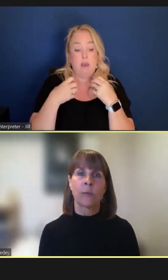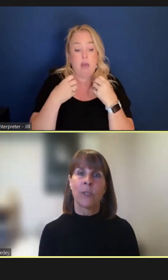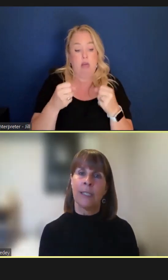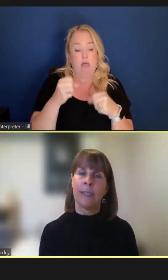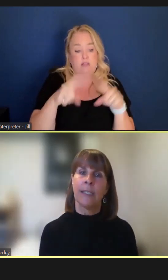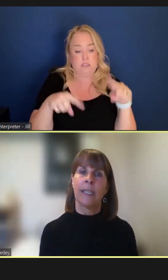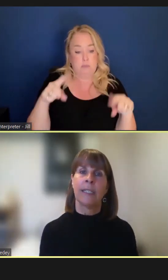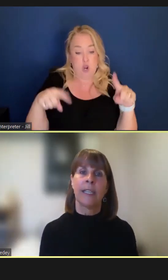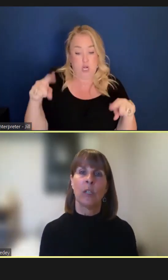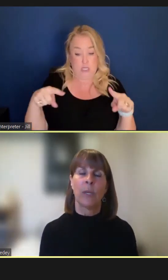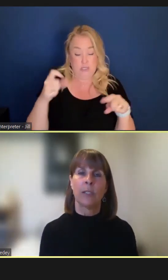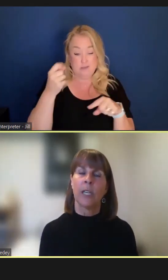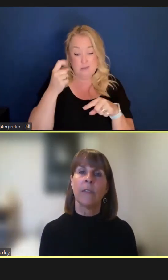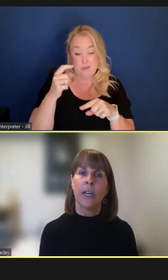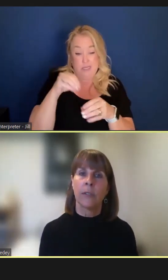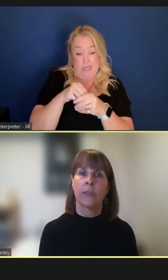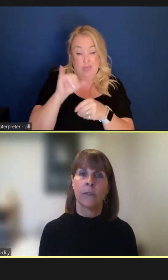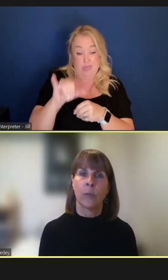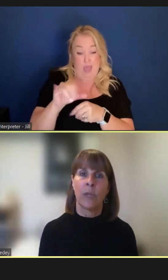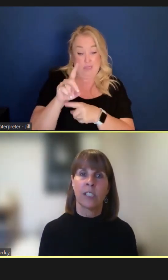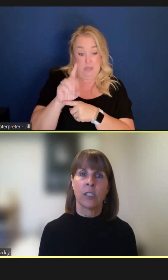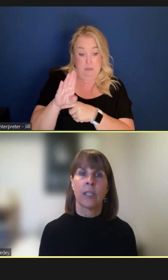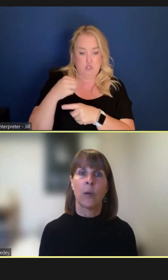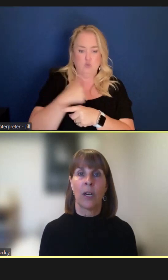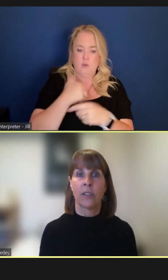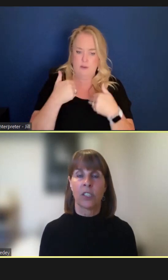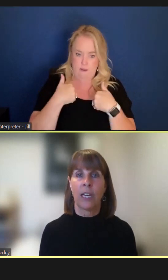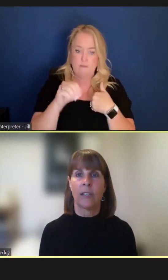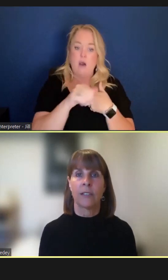within the Eddie database we have other information about the child and the